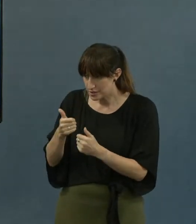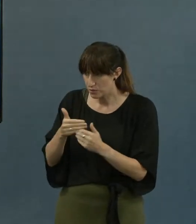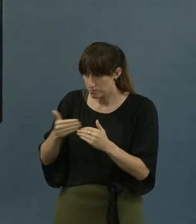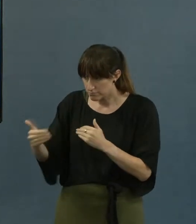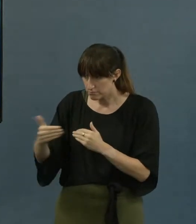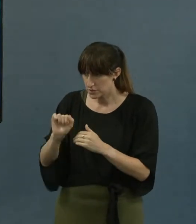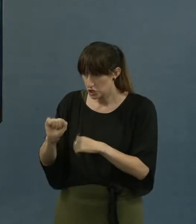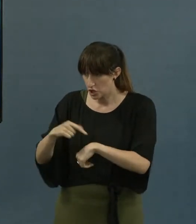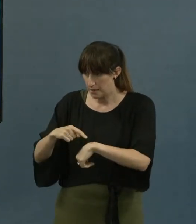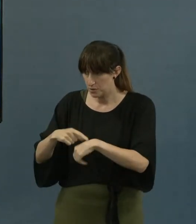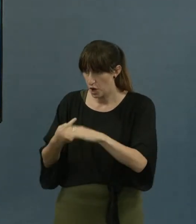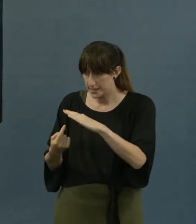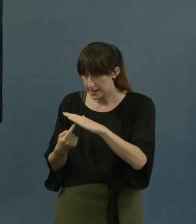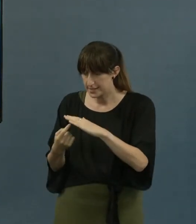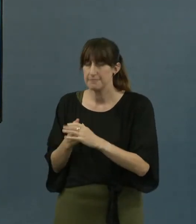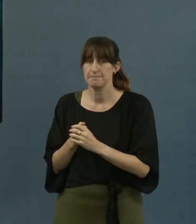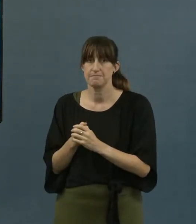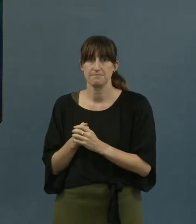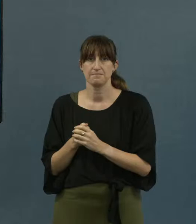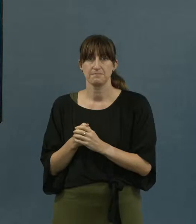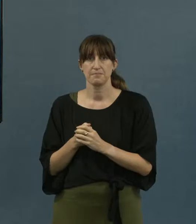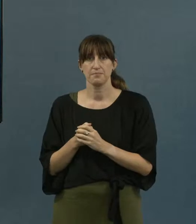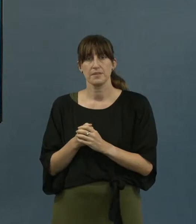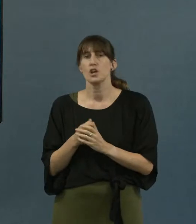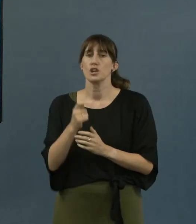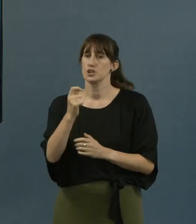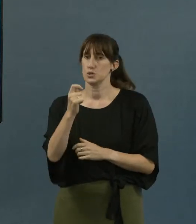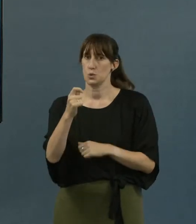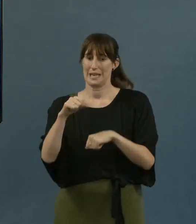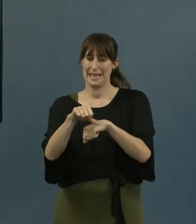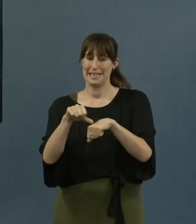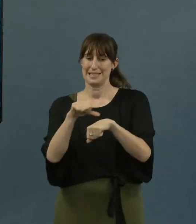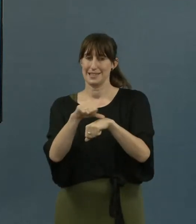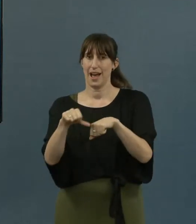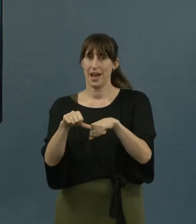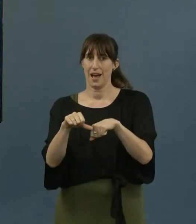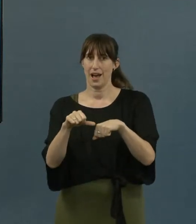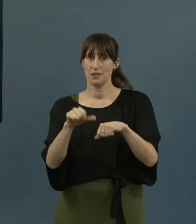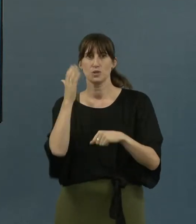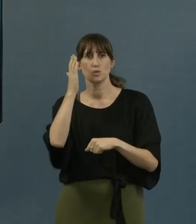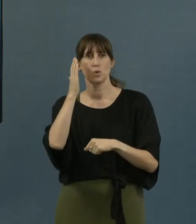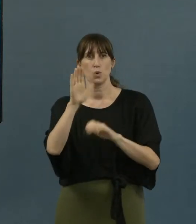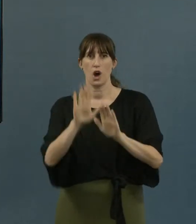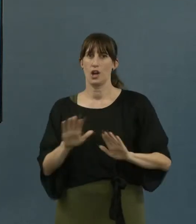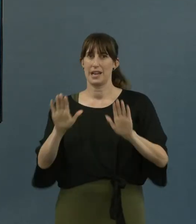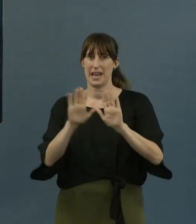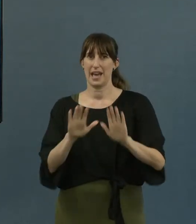for the duration of her isolation. With the Easter